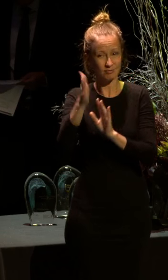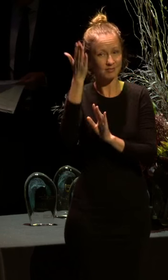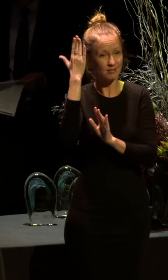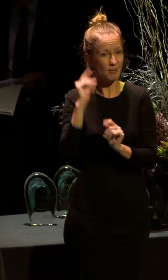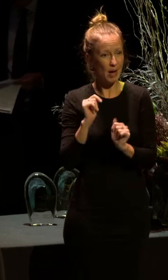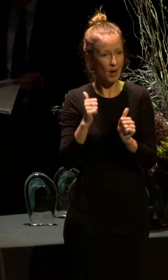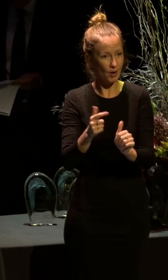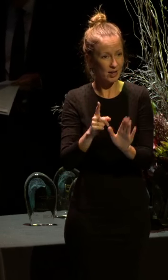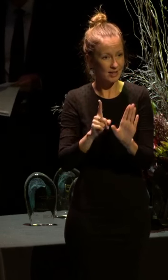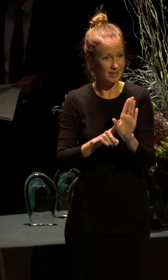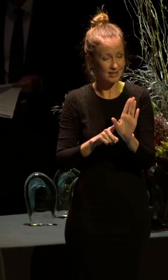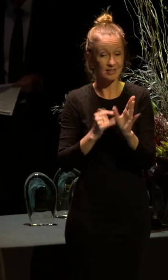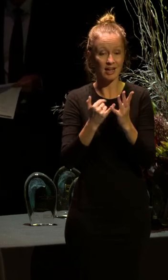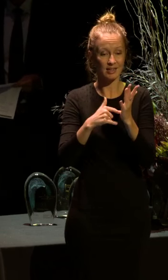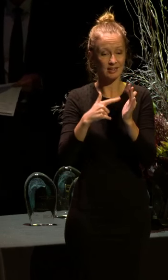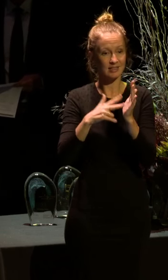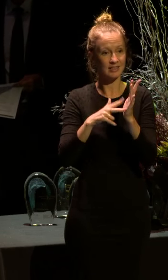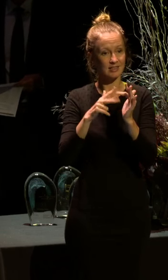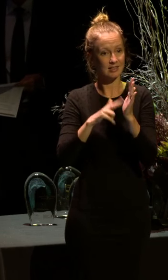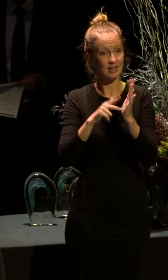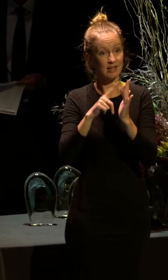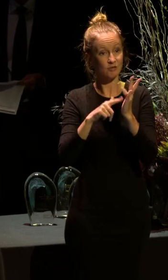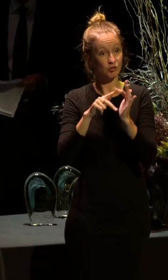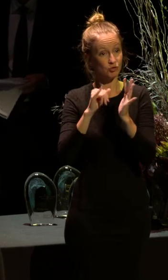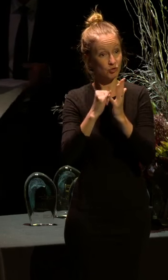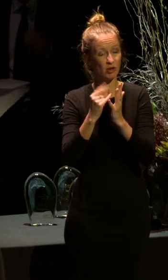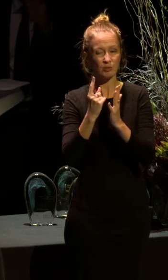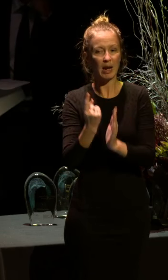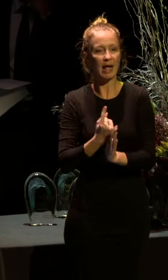and Stephen Jones, an independent artist.